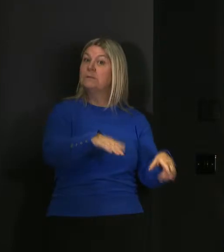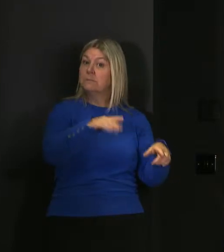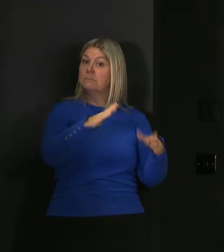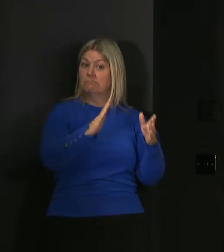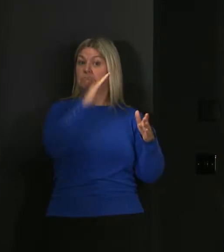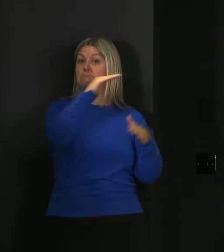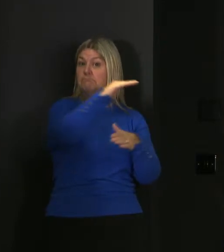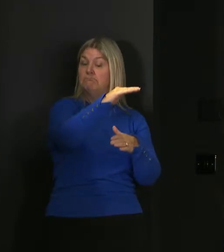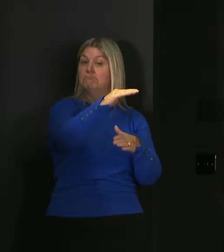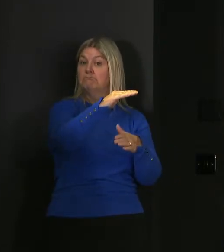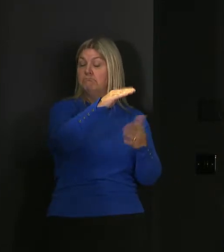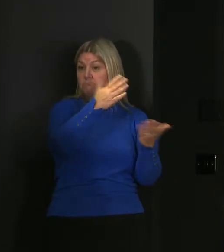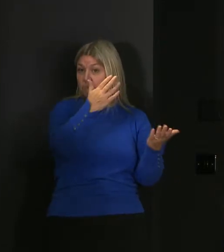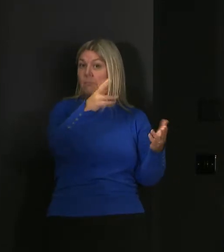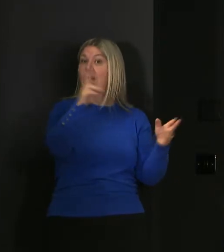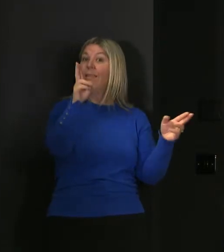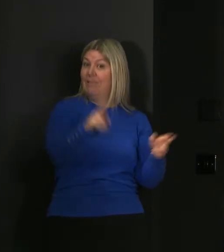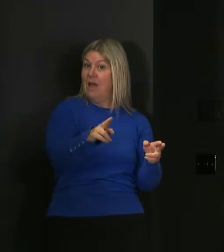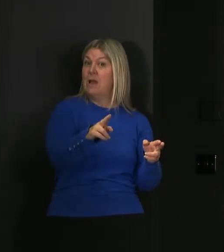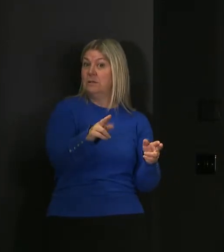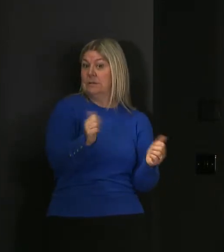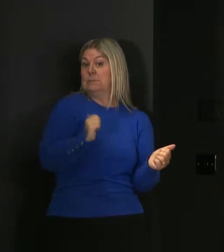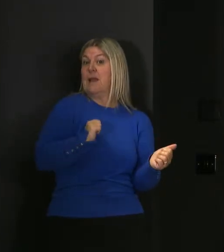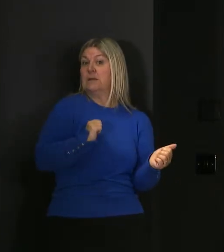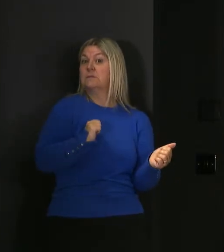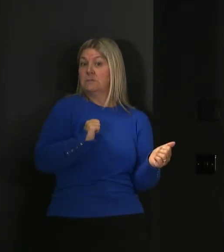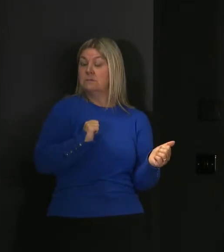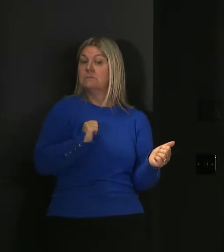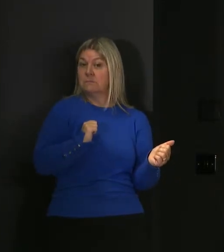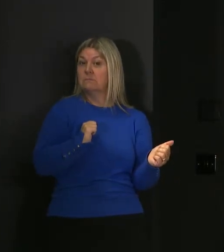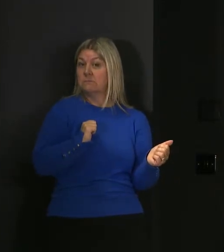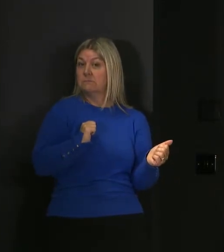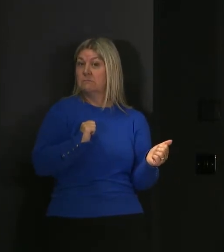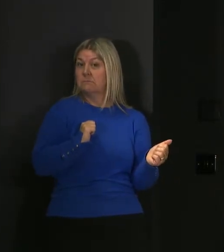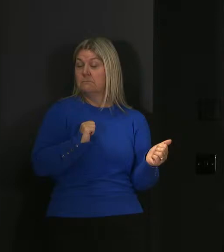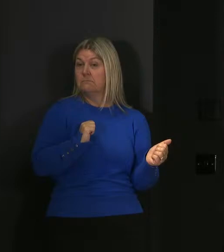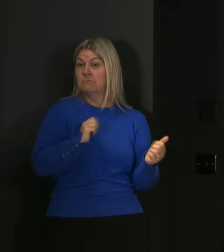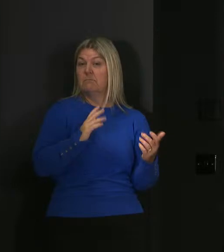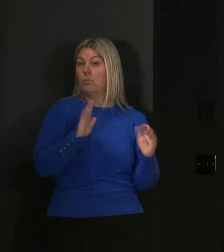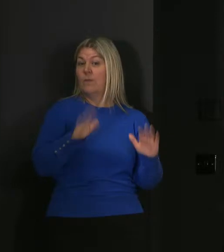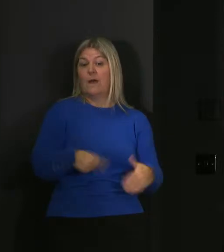are fewer cases than we would necessarily have expected had those restrictions not been in place.